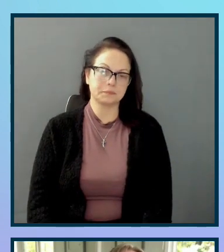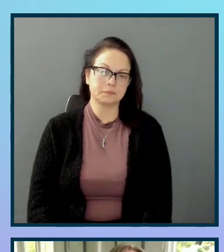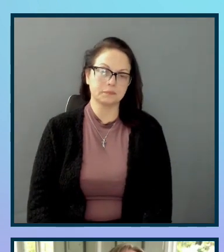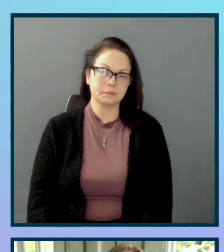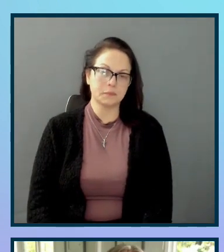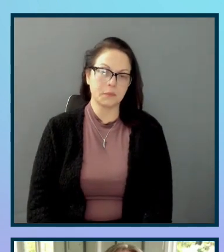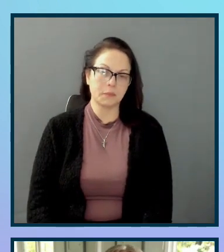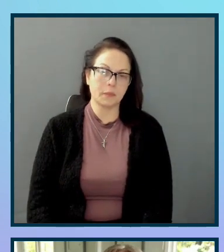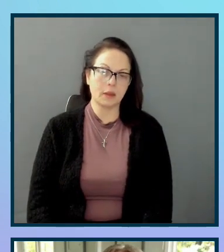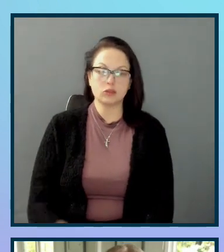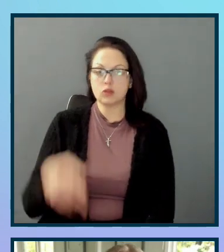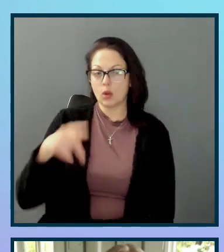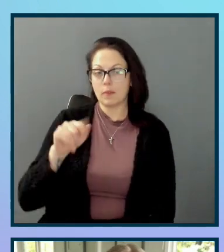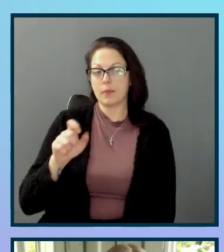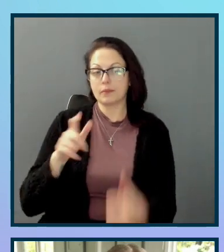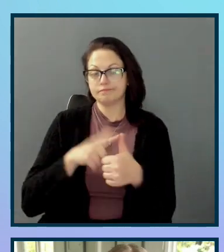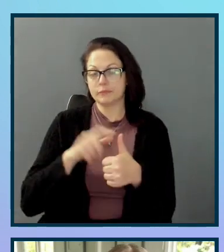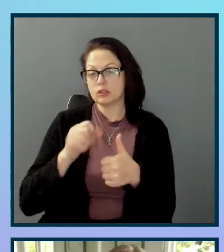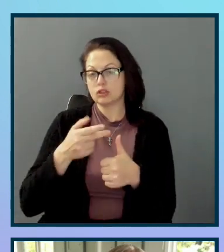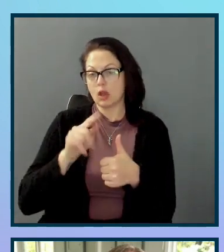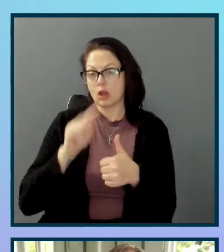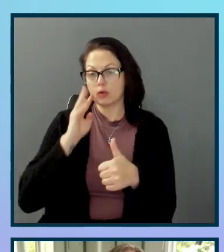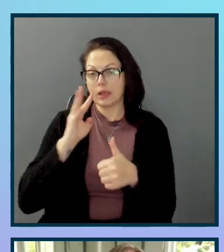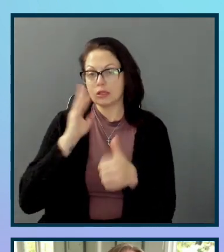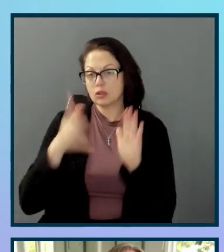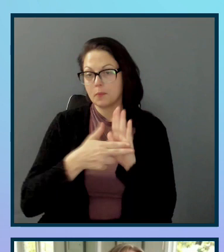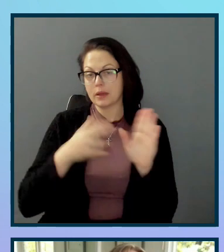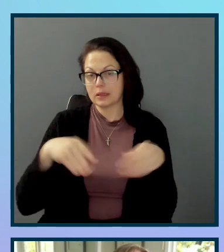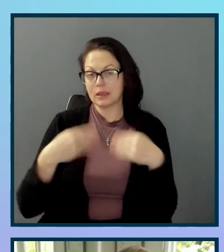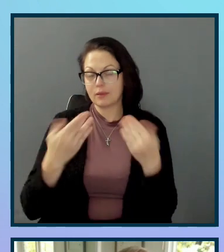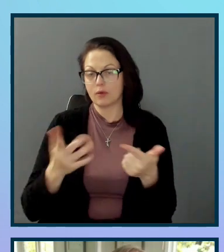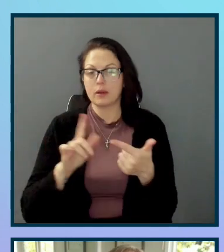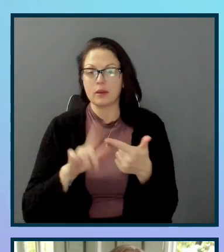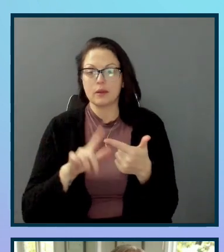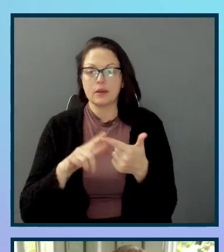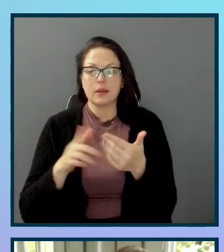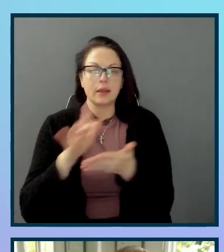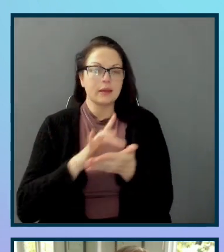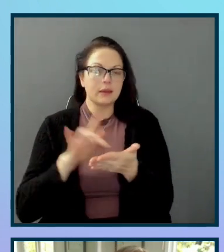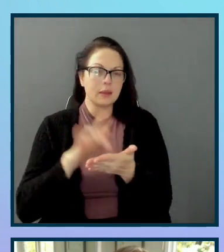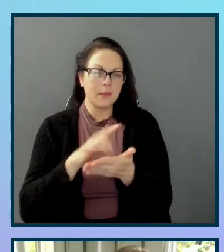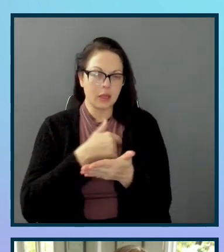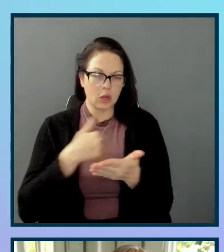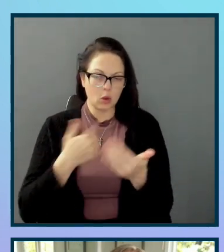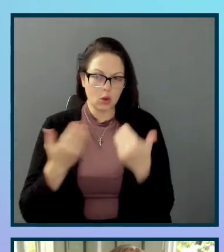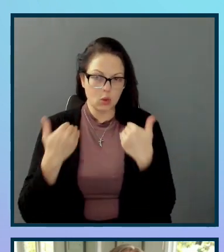we go through shot creation, branding, and delivery. We talked about that. In the middle here, we've got some beats in here